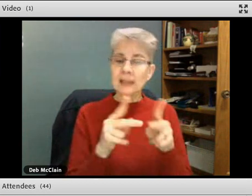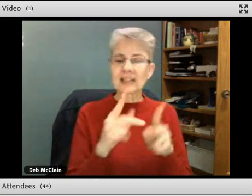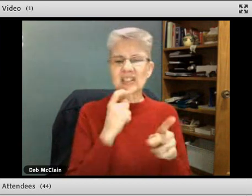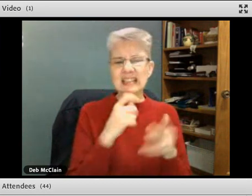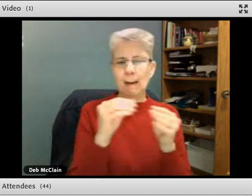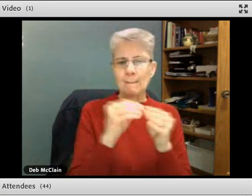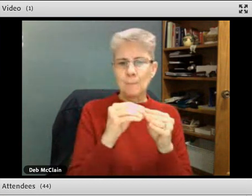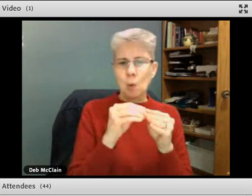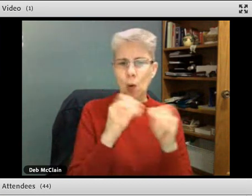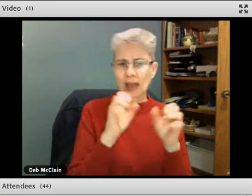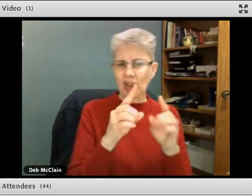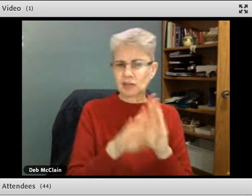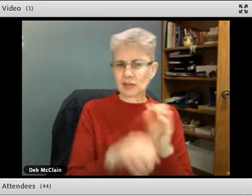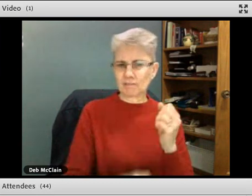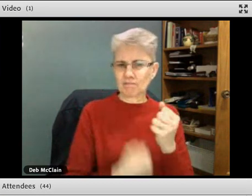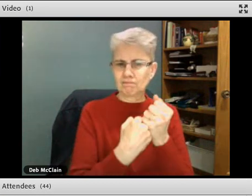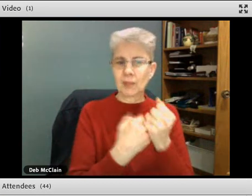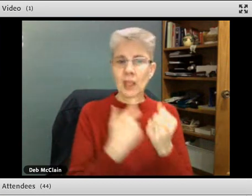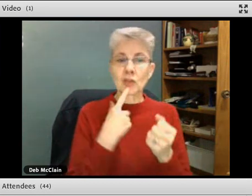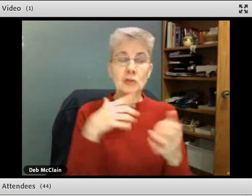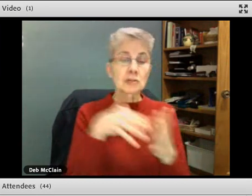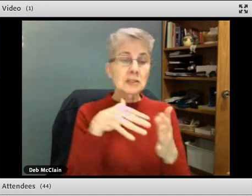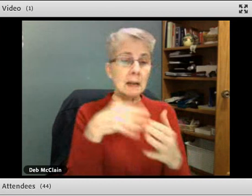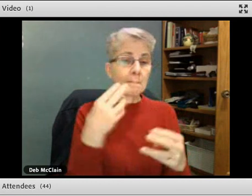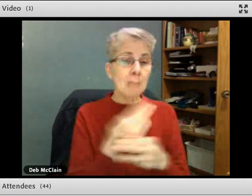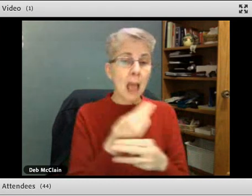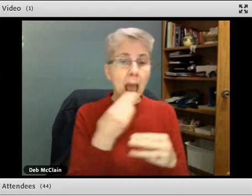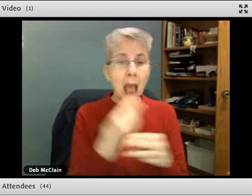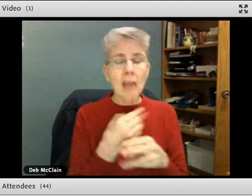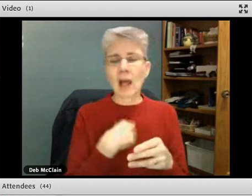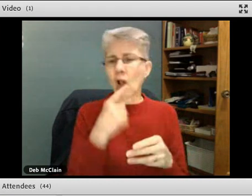So, after she had studied mathematics -- I don't think she even received a degree in that,